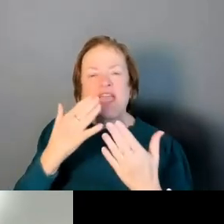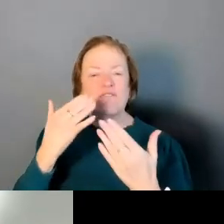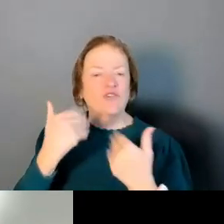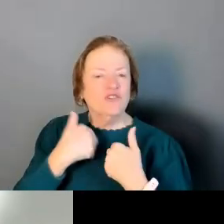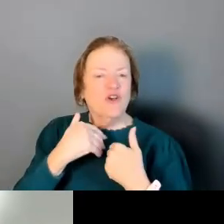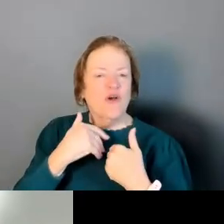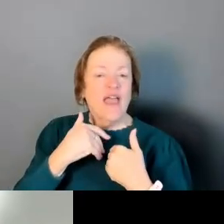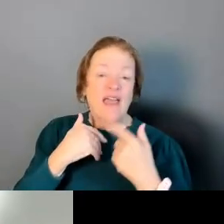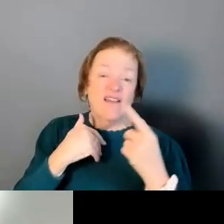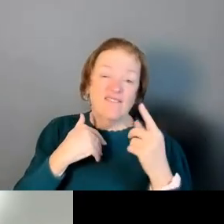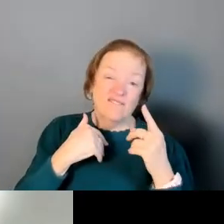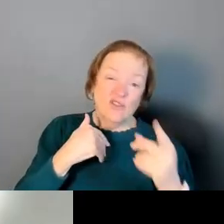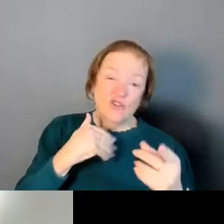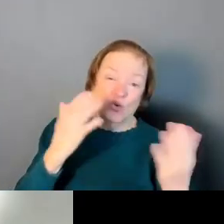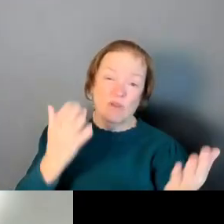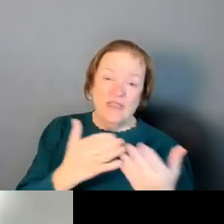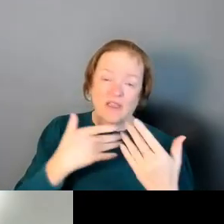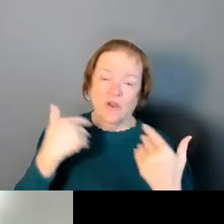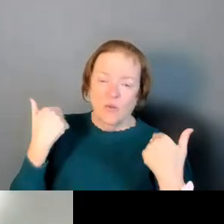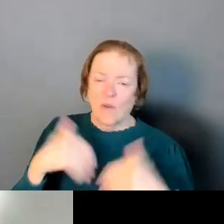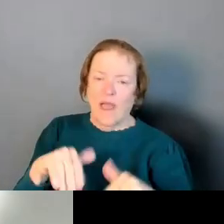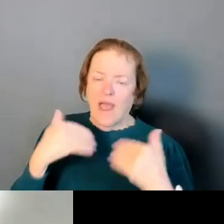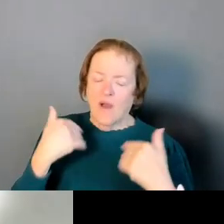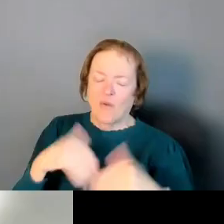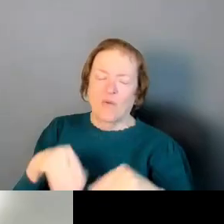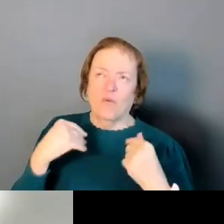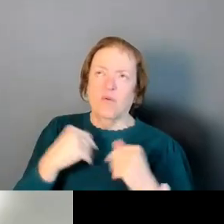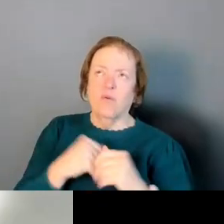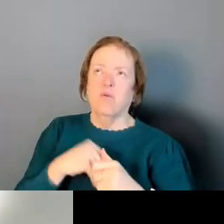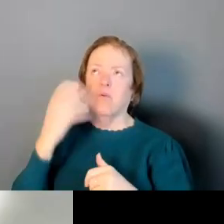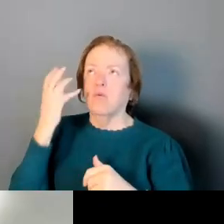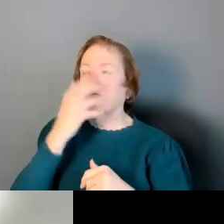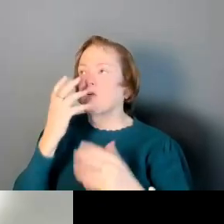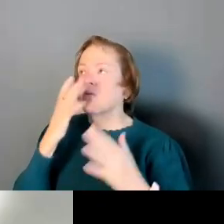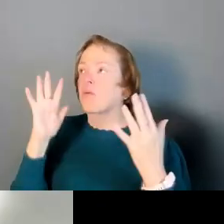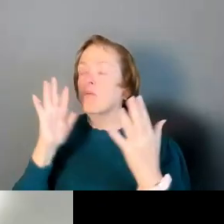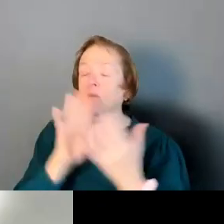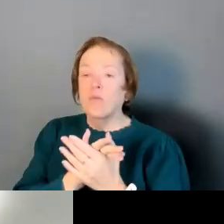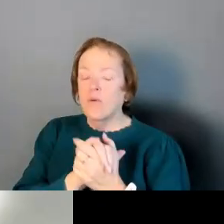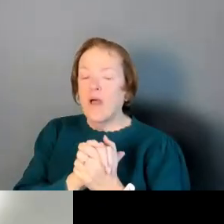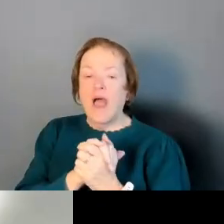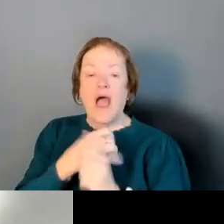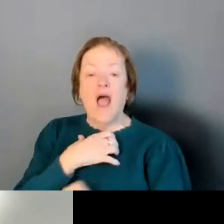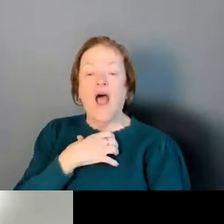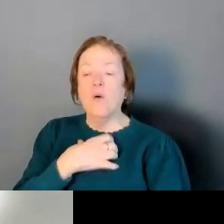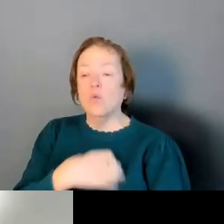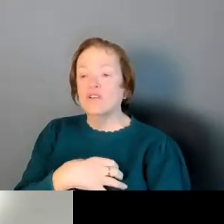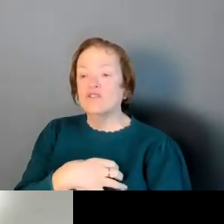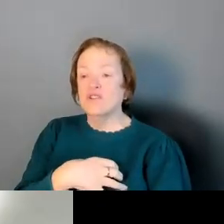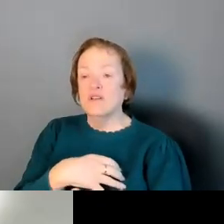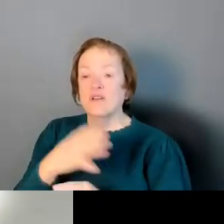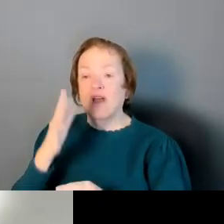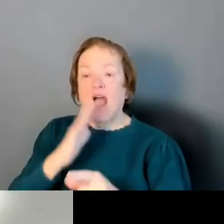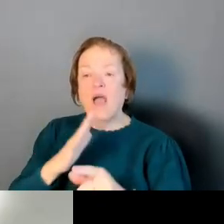And, man, I wish that I would have had. I mean, I had amazing audiologists in my district.